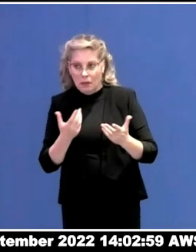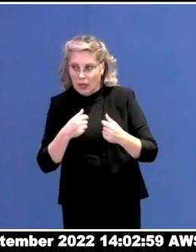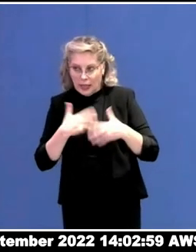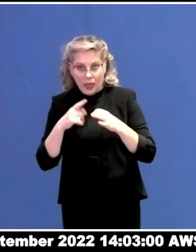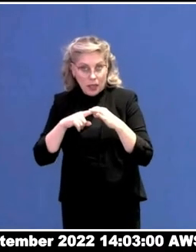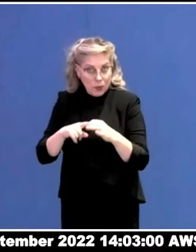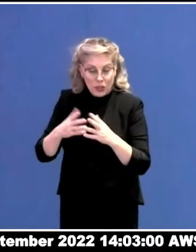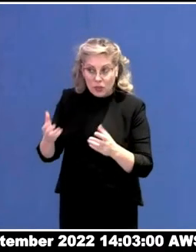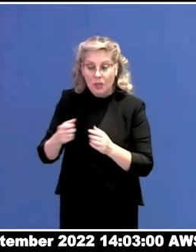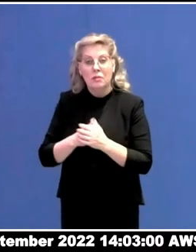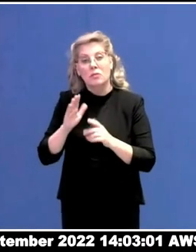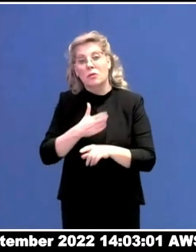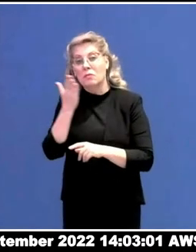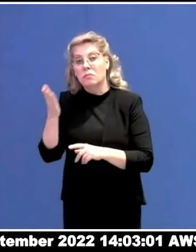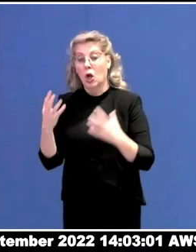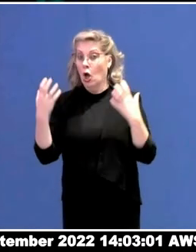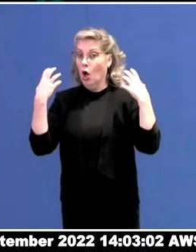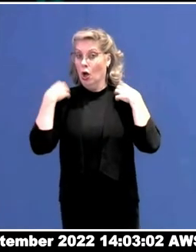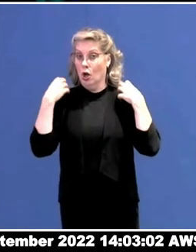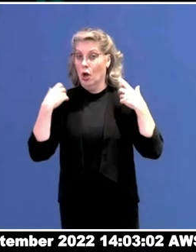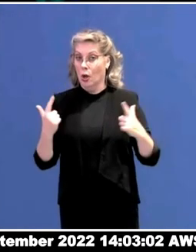Do you have any questions for any member of the panel or for the panel as a whole?